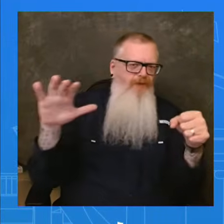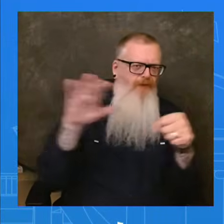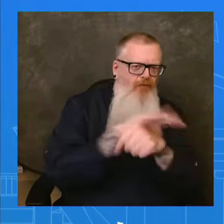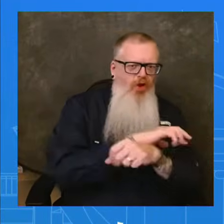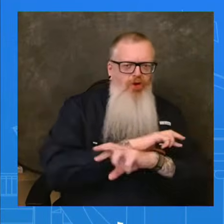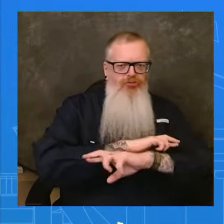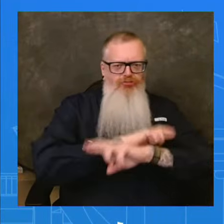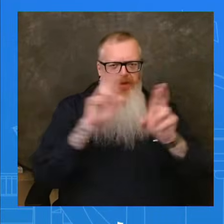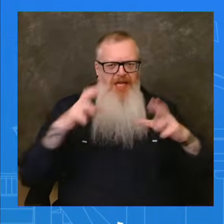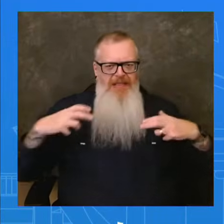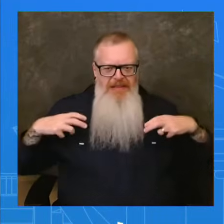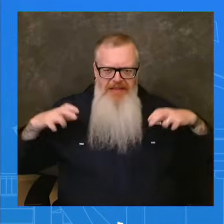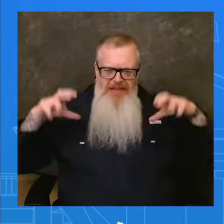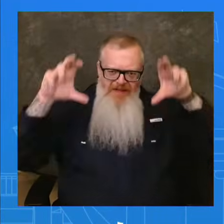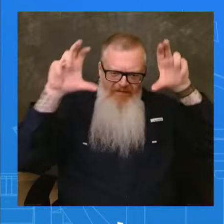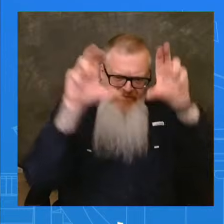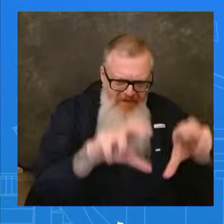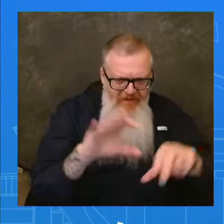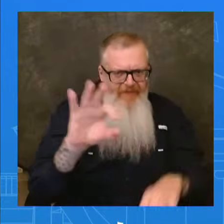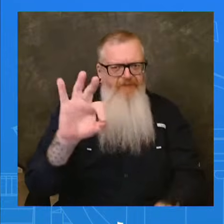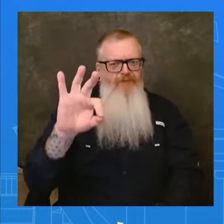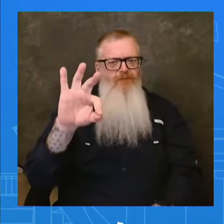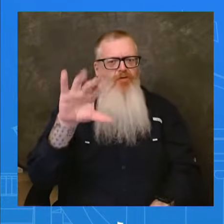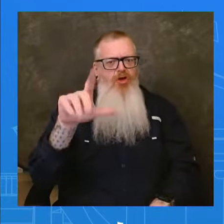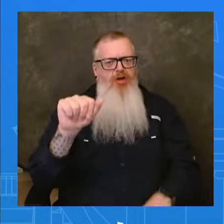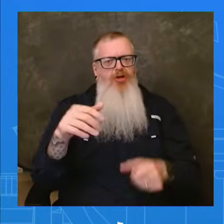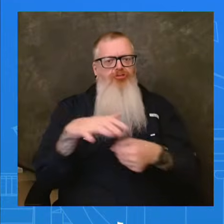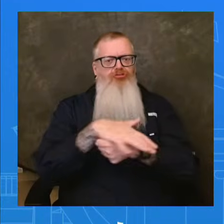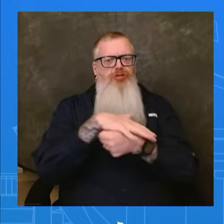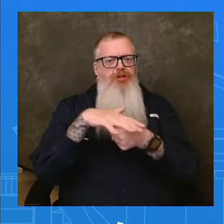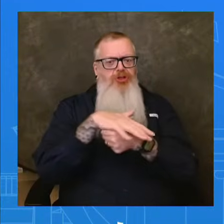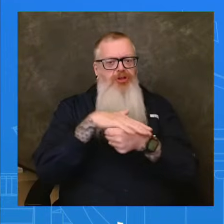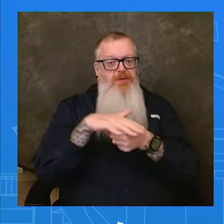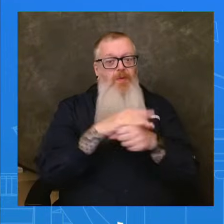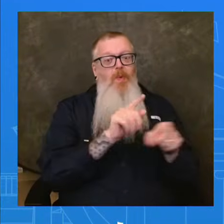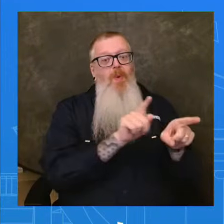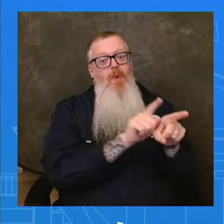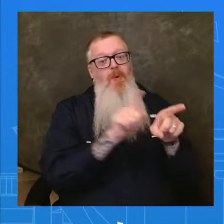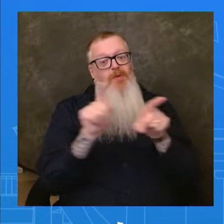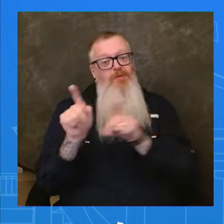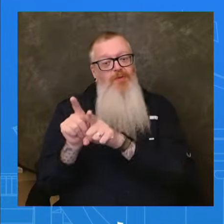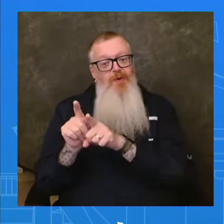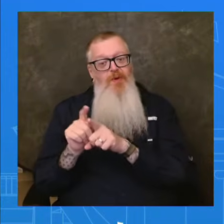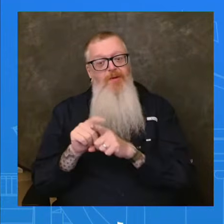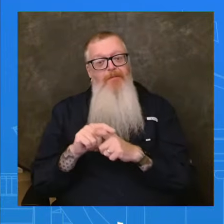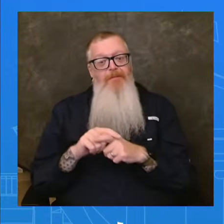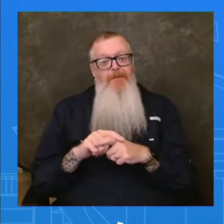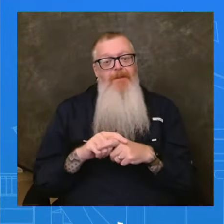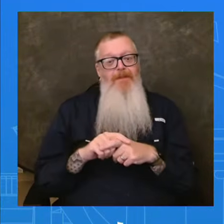including eight Urban Search & Rescue teams; three U.S. Coast Guard swiftwater rescue teams;